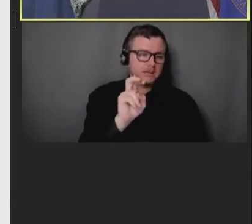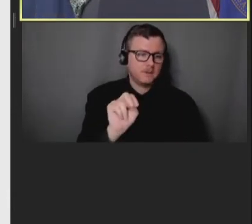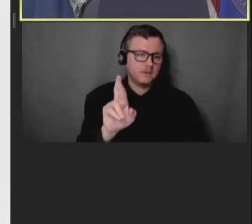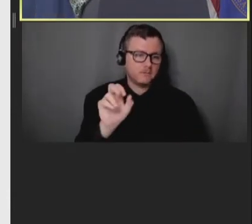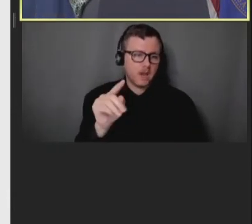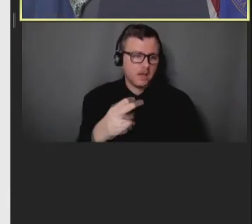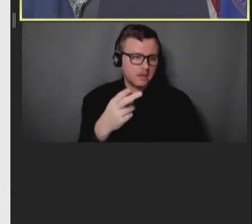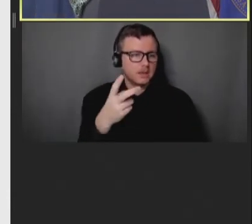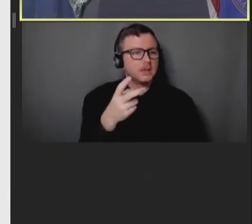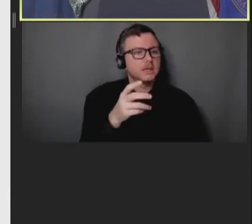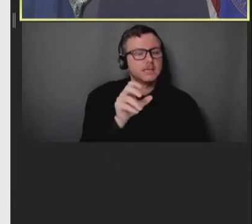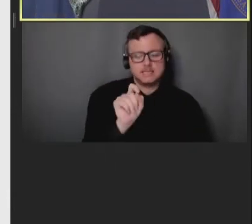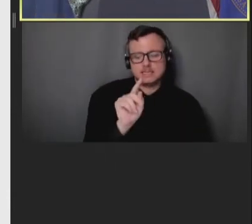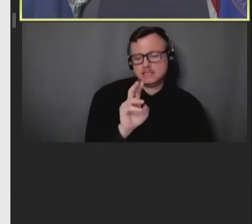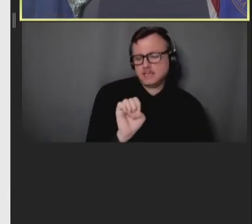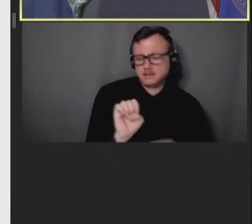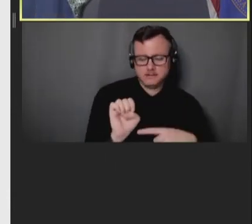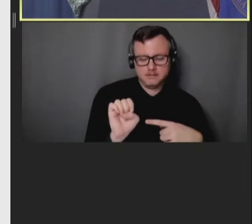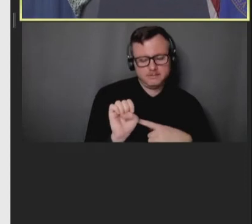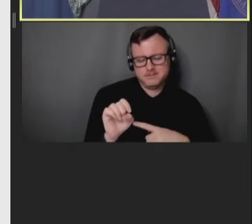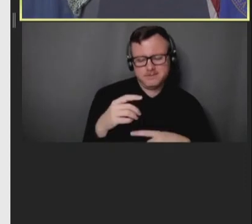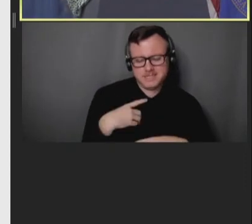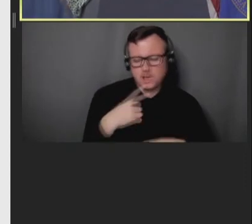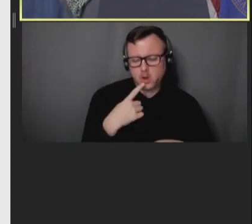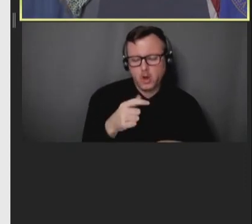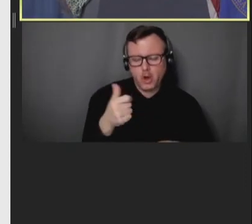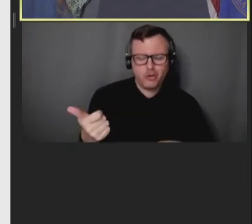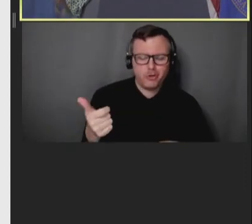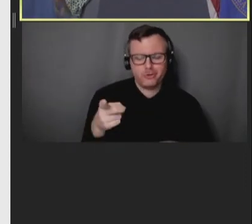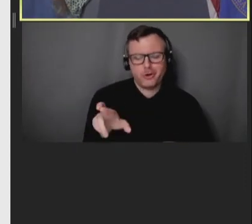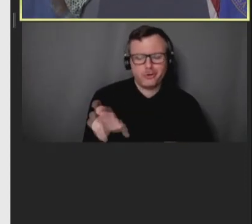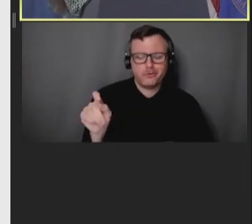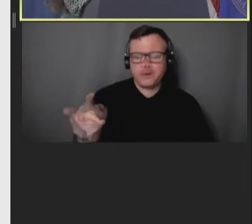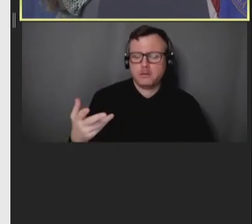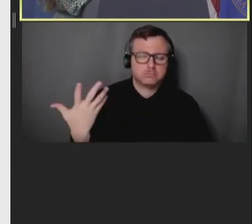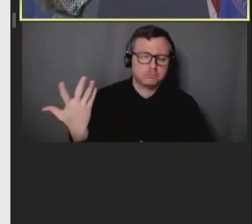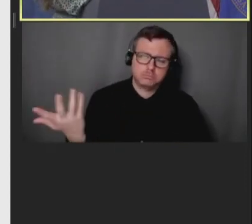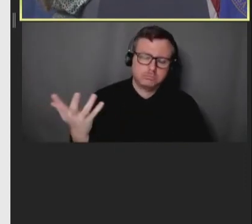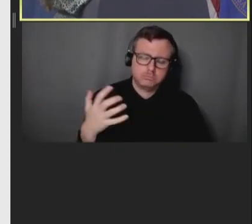because calling him the other Dr. Rath is confusing, was deployed for COVID response